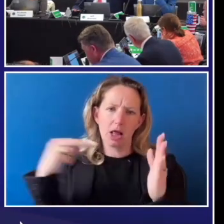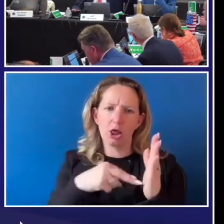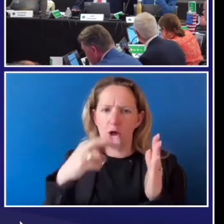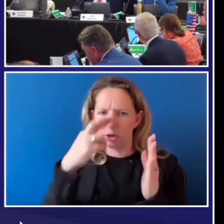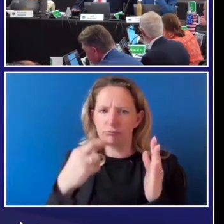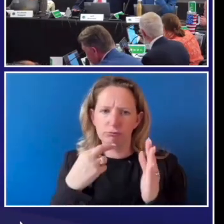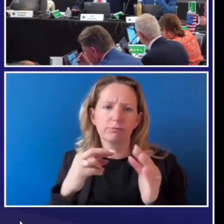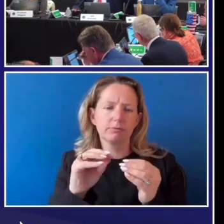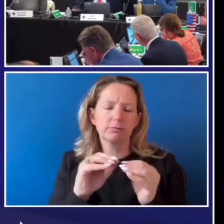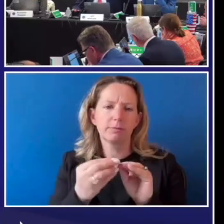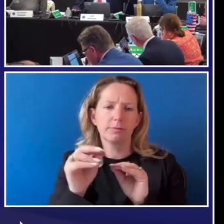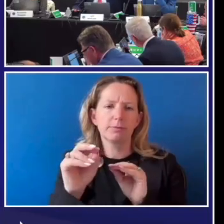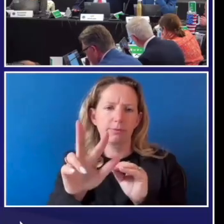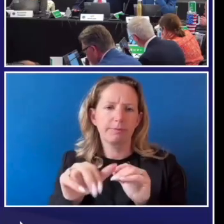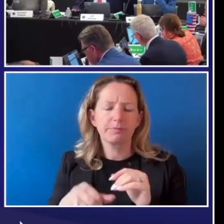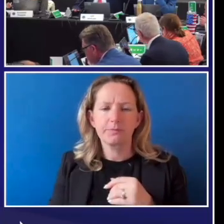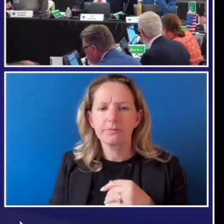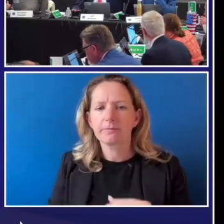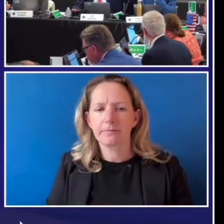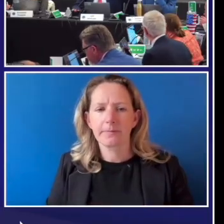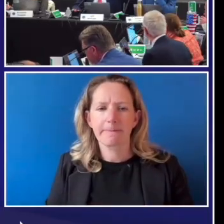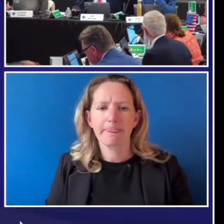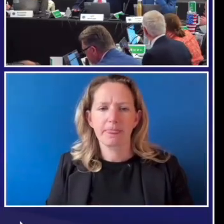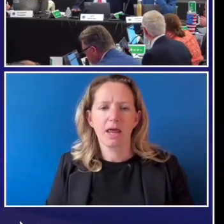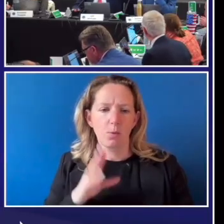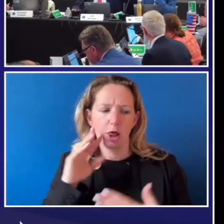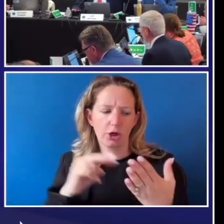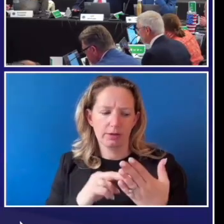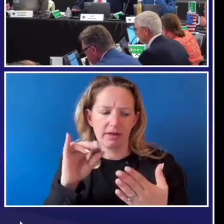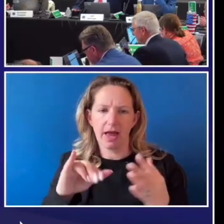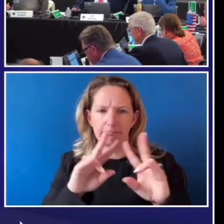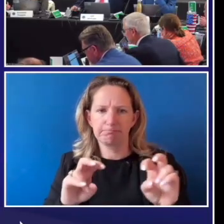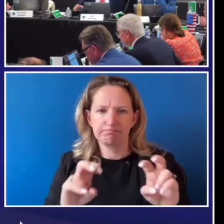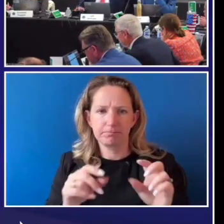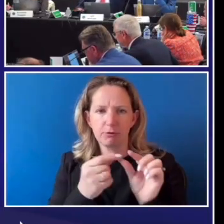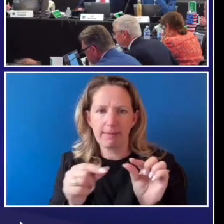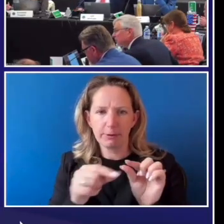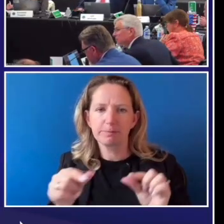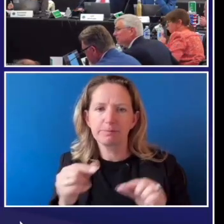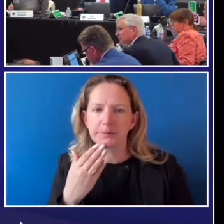So we'll come back tomorrow on that one. Thank you, Mark. Did you have follow-up?